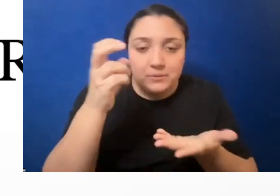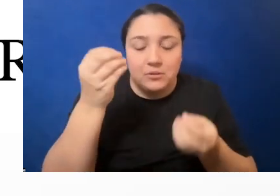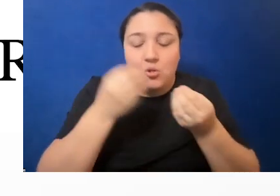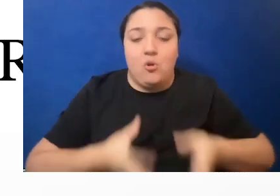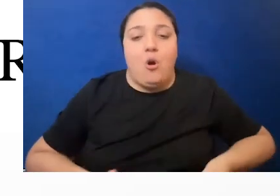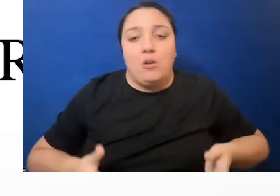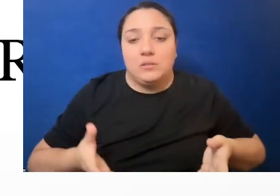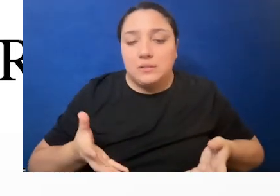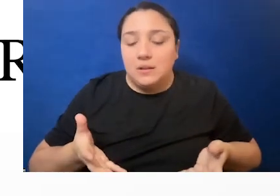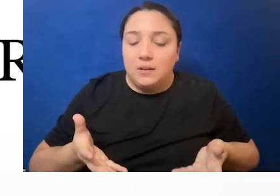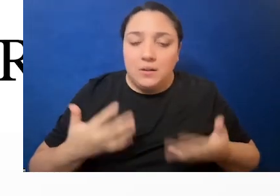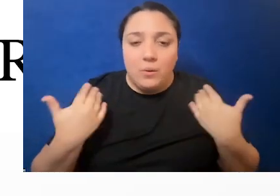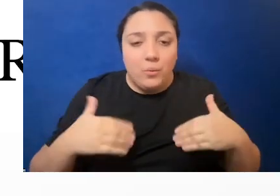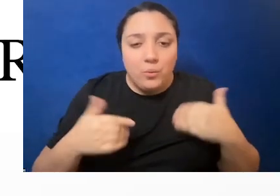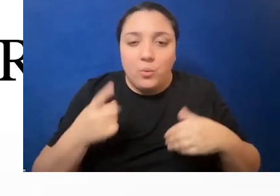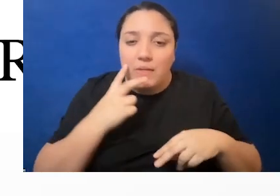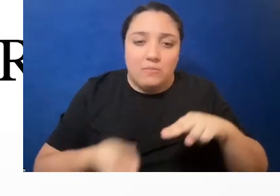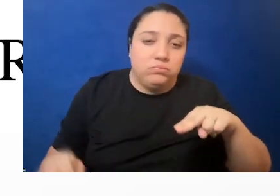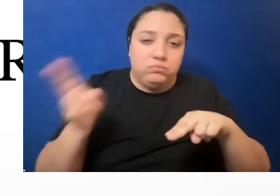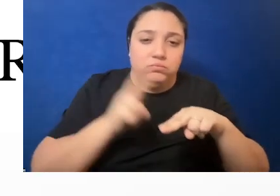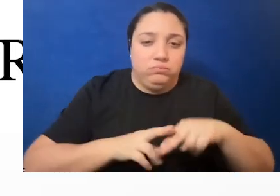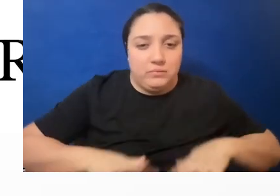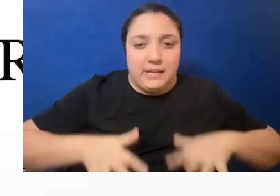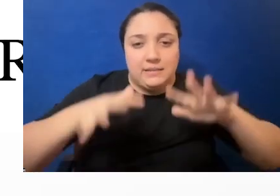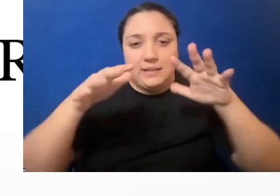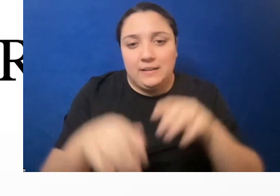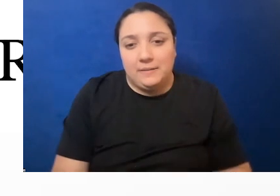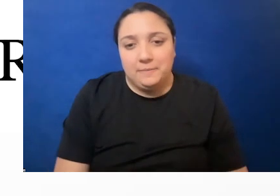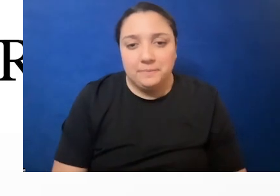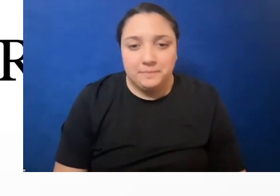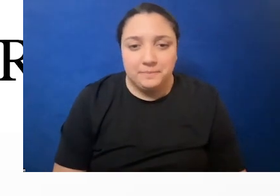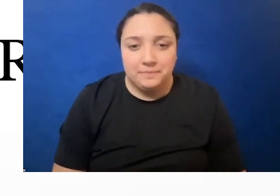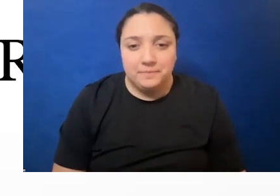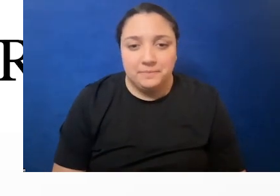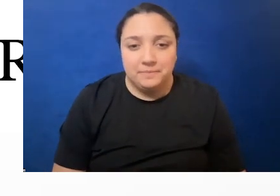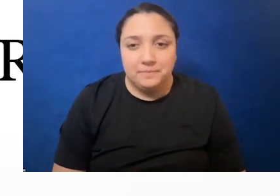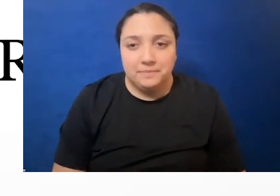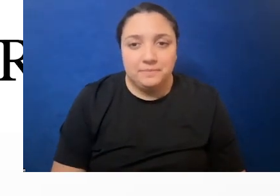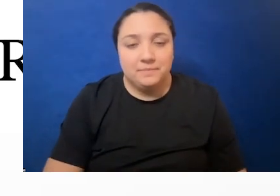WERE LOSSES TO THE STUDENTS.